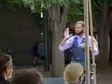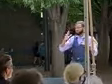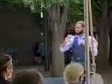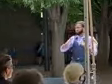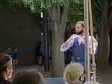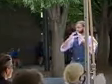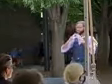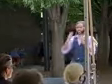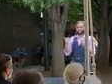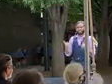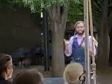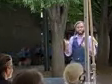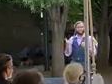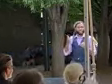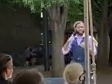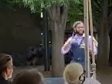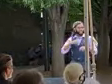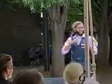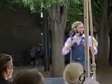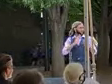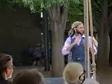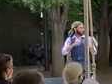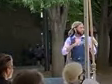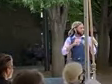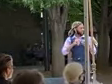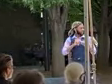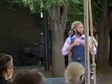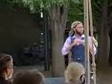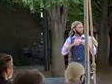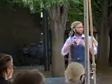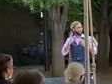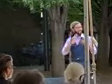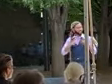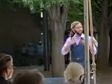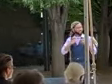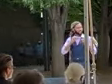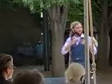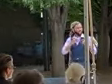I look forward to continuing to be a smart aleck with you into the future.